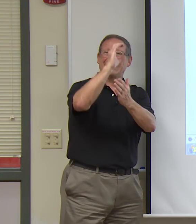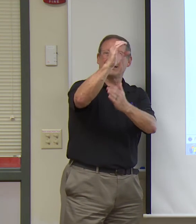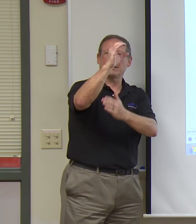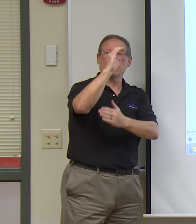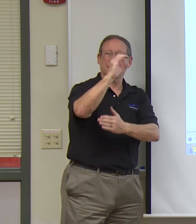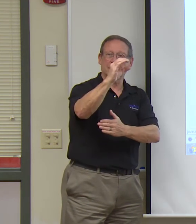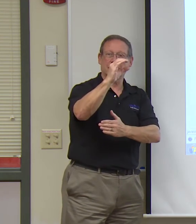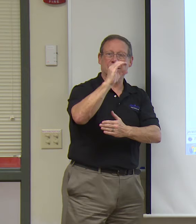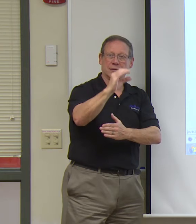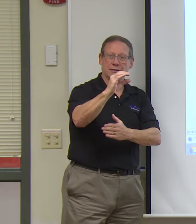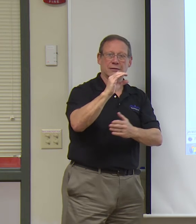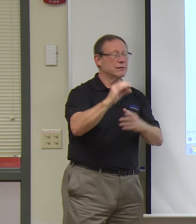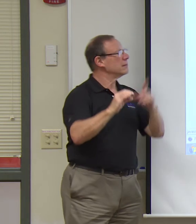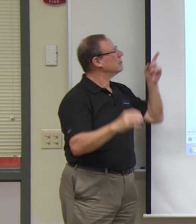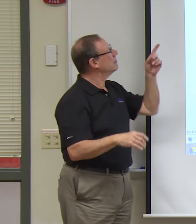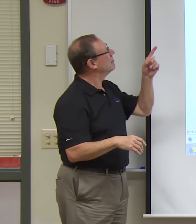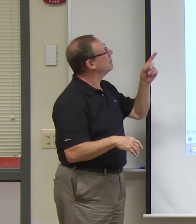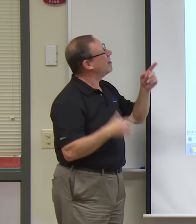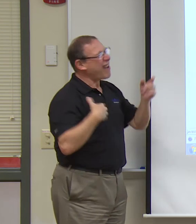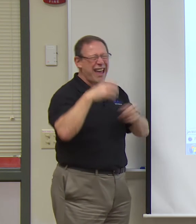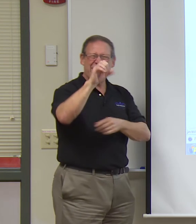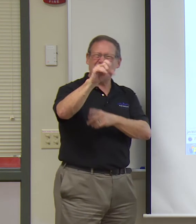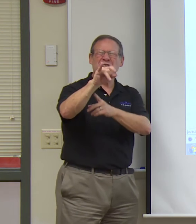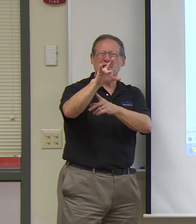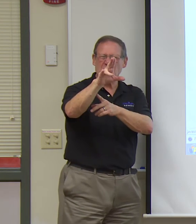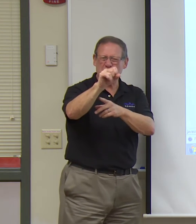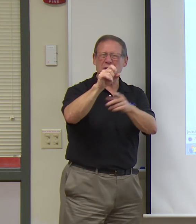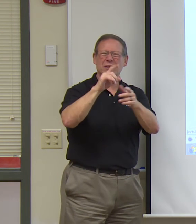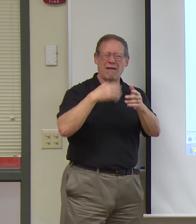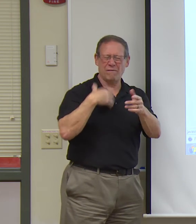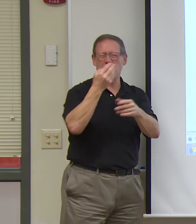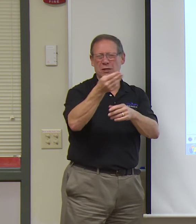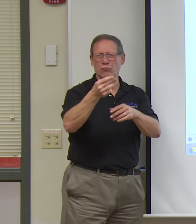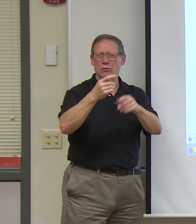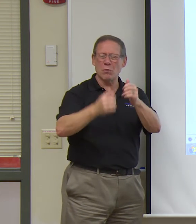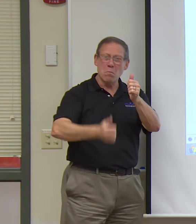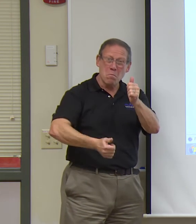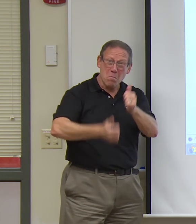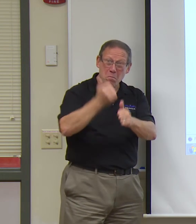This also has a syllabus and materials, but most of the things are organized by week.